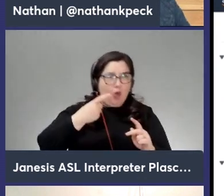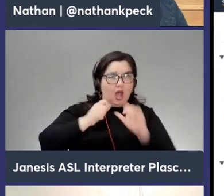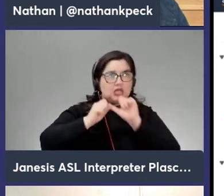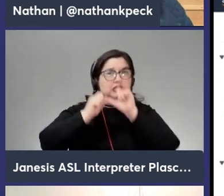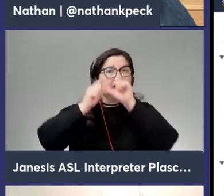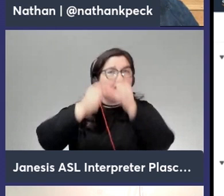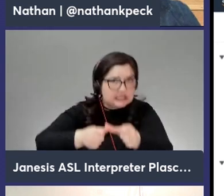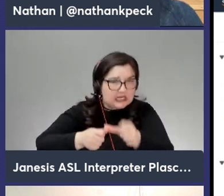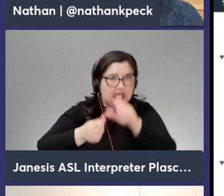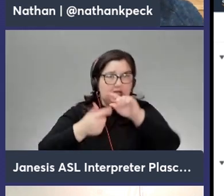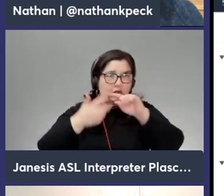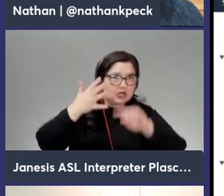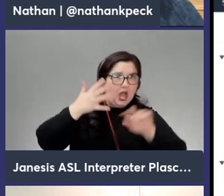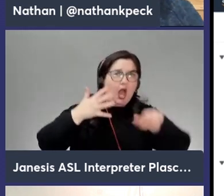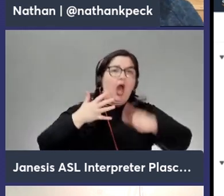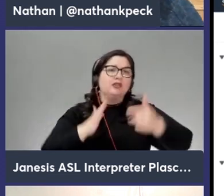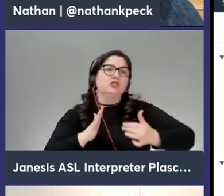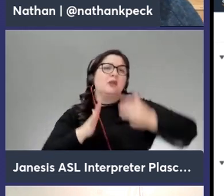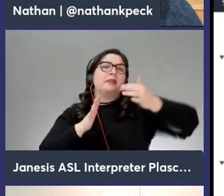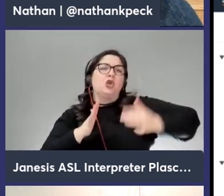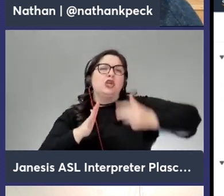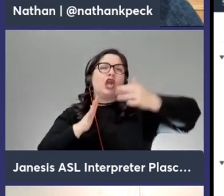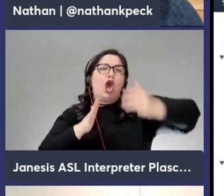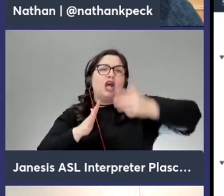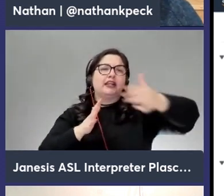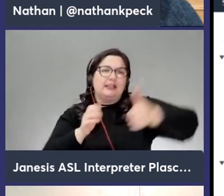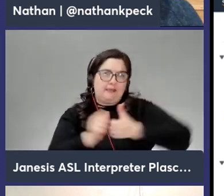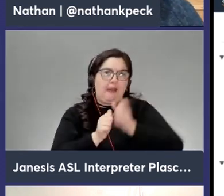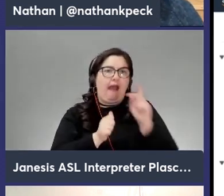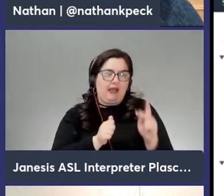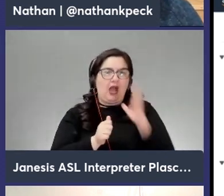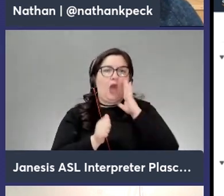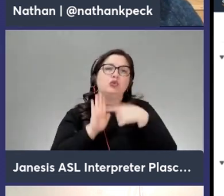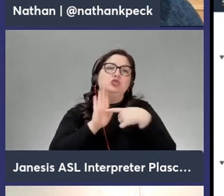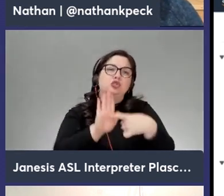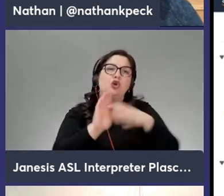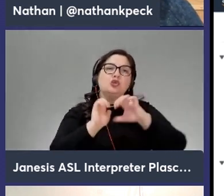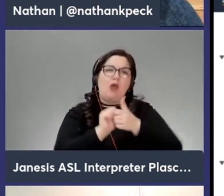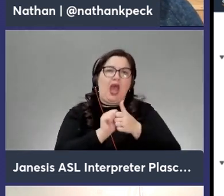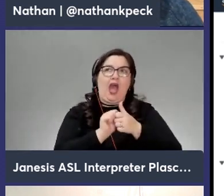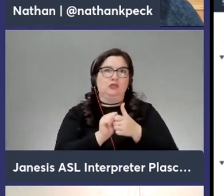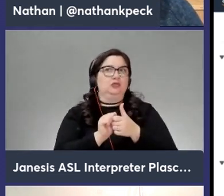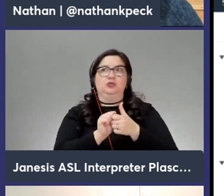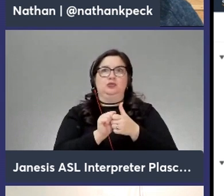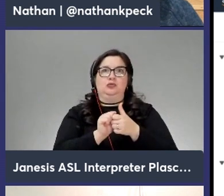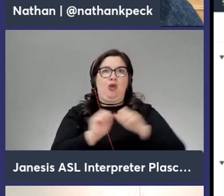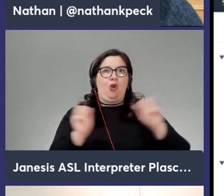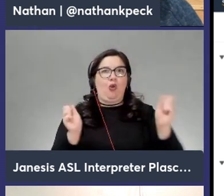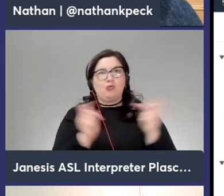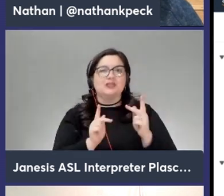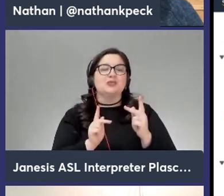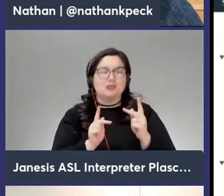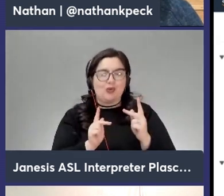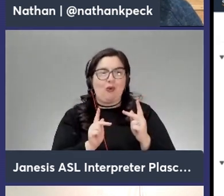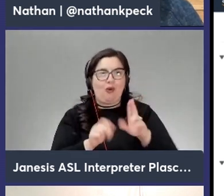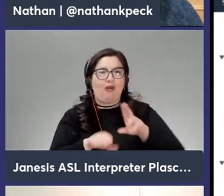the others are periodic backup. I'll show you how to restore the continuous backup. The restore process is same for continuous backup